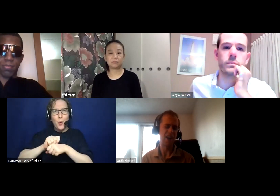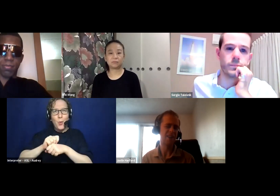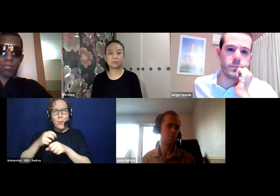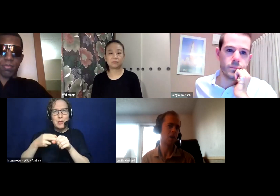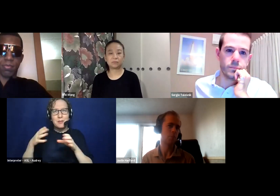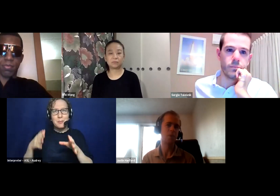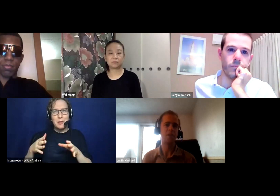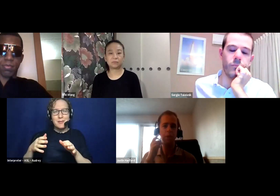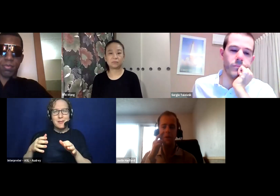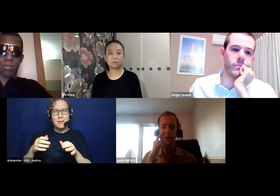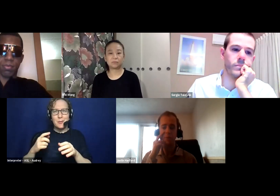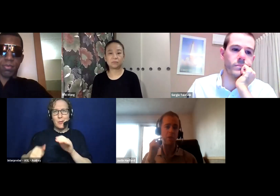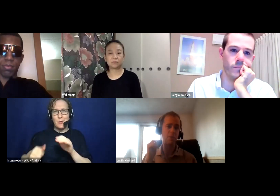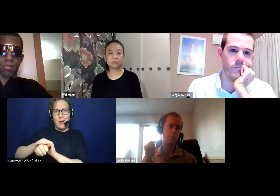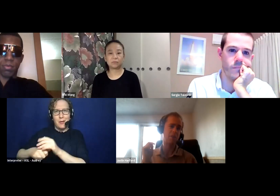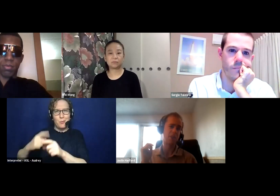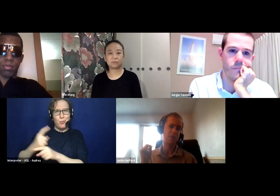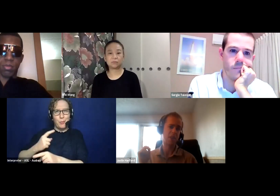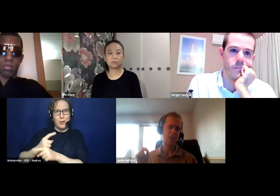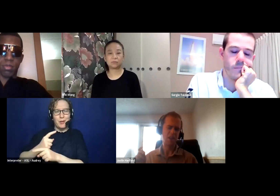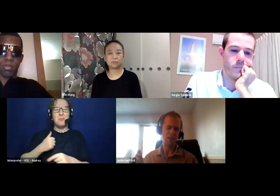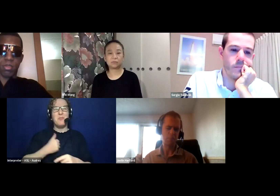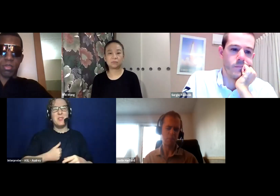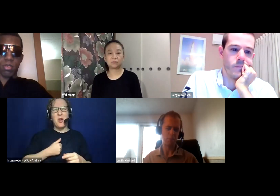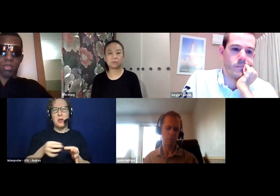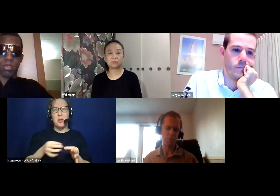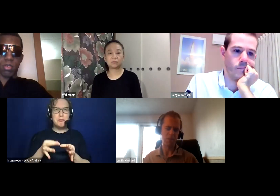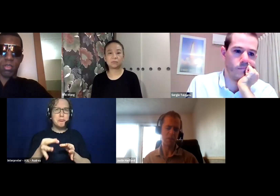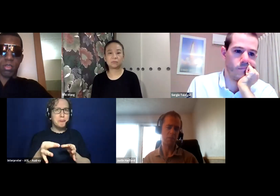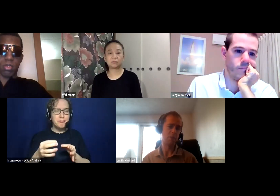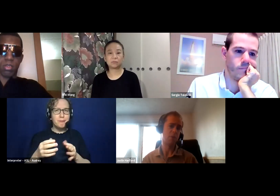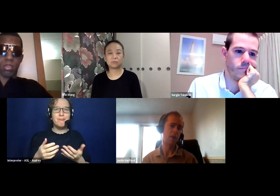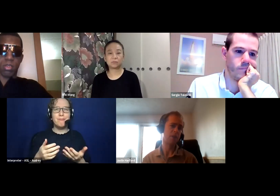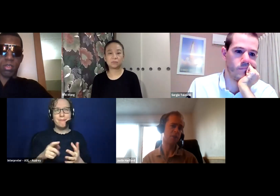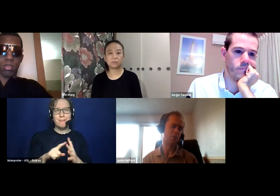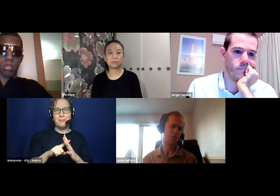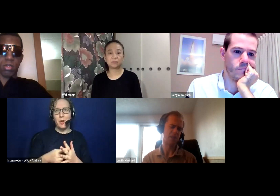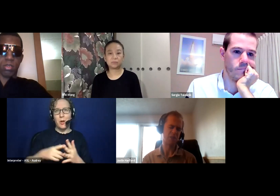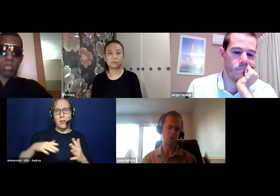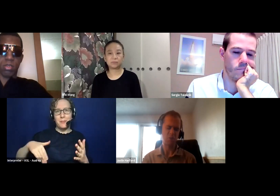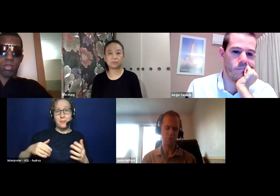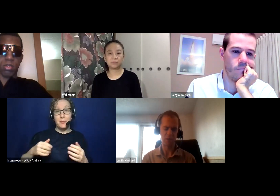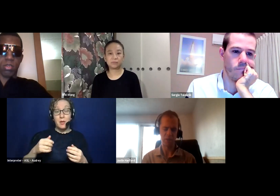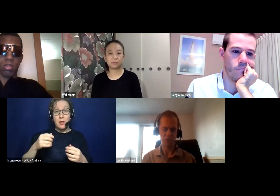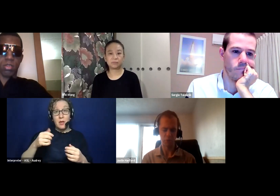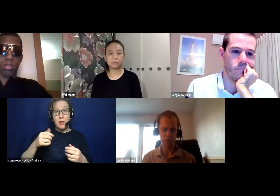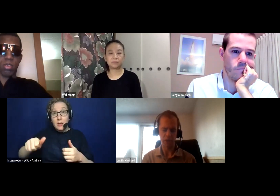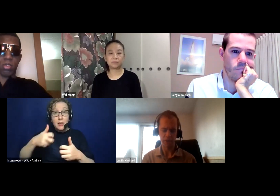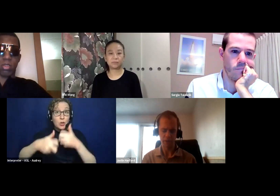to hide properly so anyway, we apologize. If you have any issues with this let us know in the survey